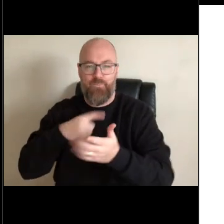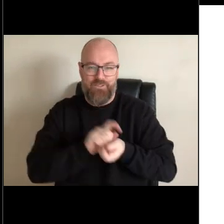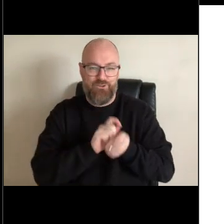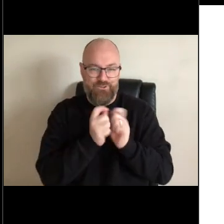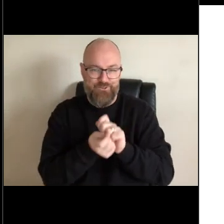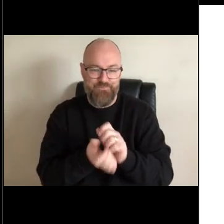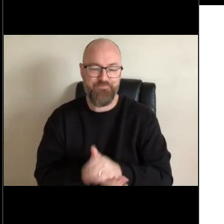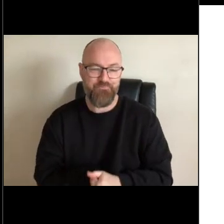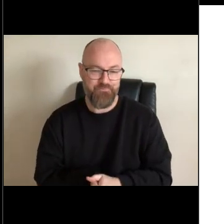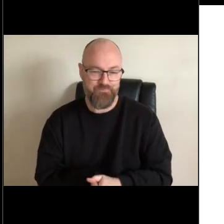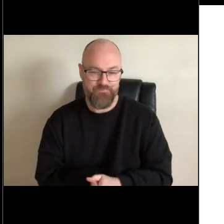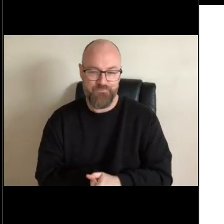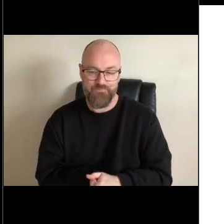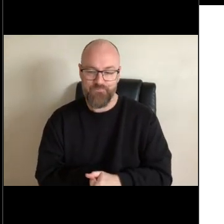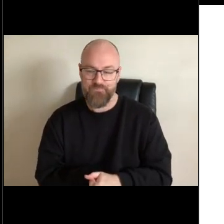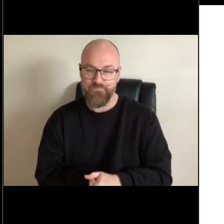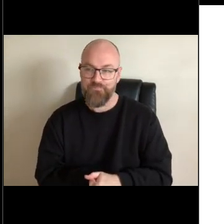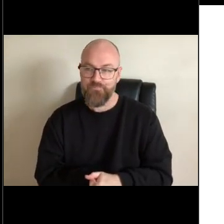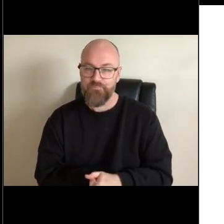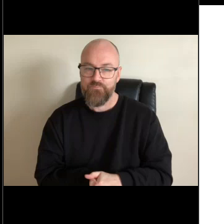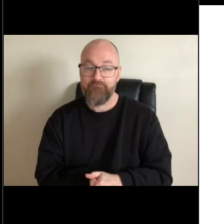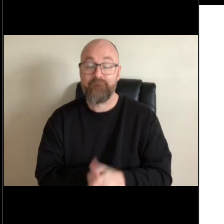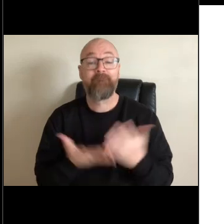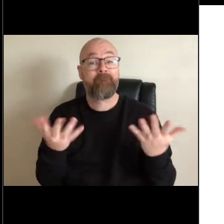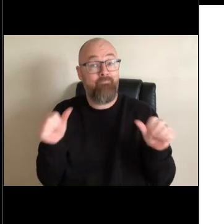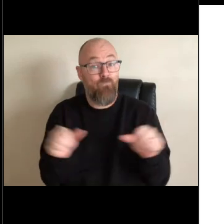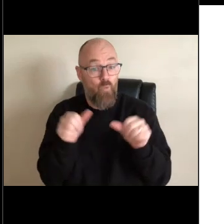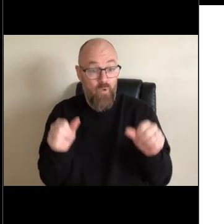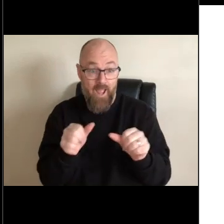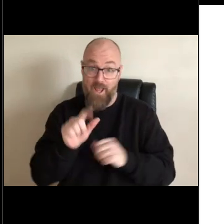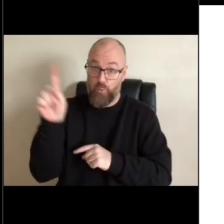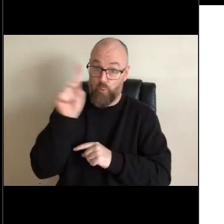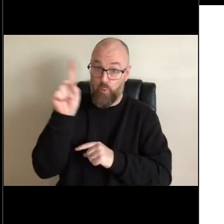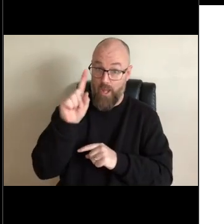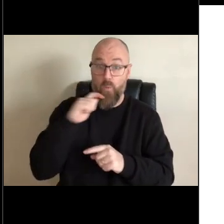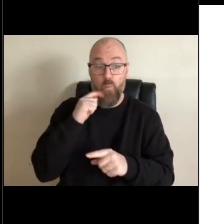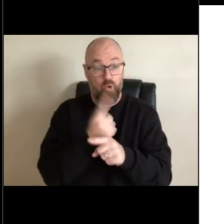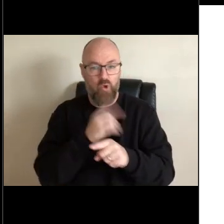okay so what we'll be talking about today we'll be looking at what's changed in family law how